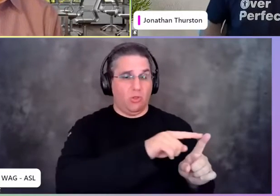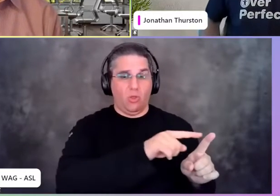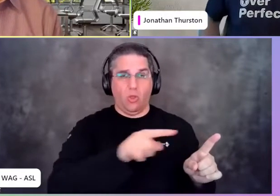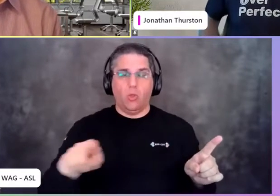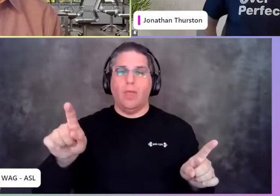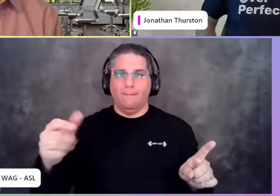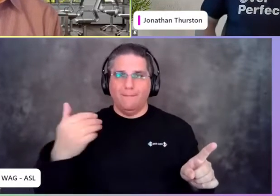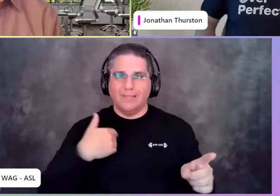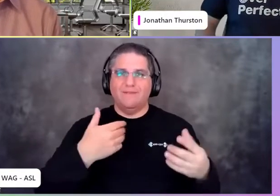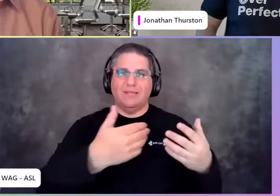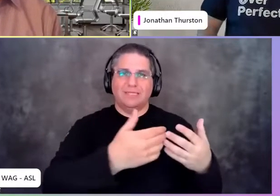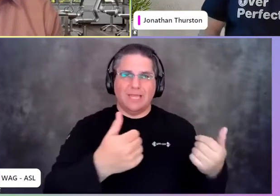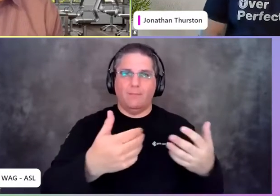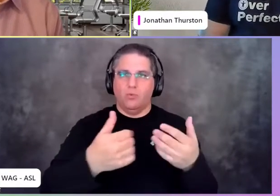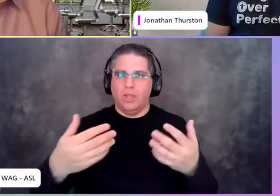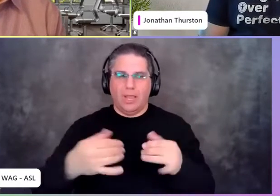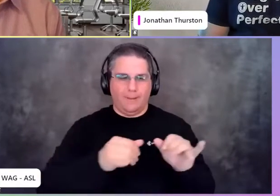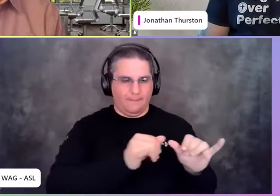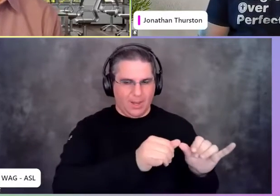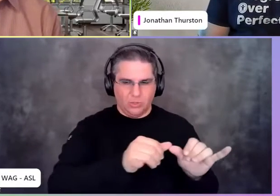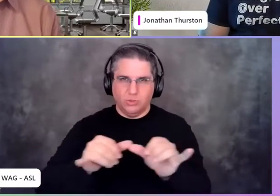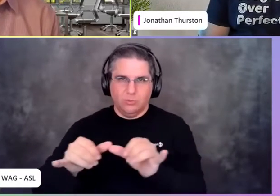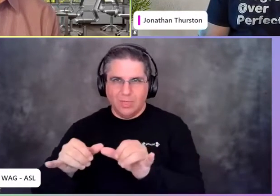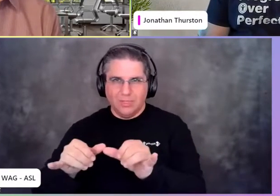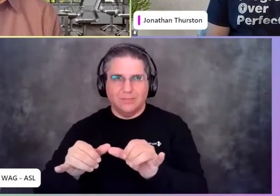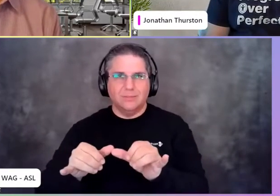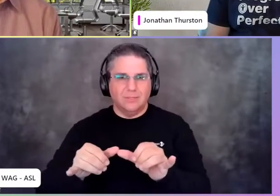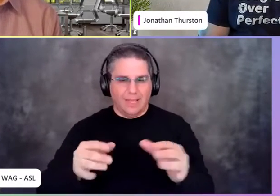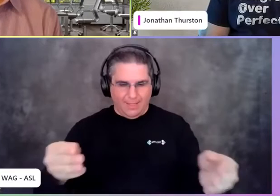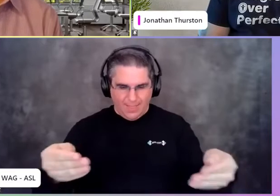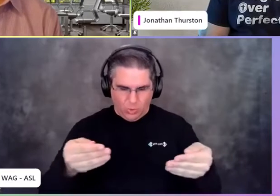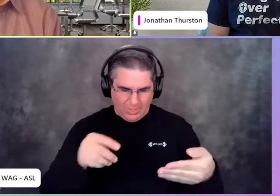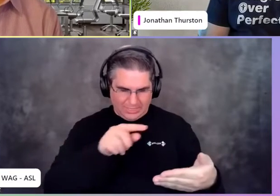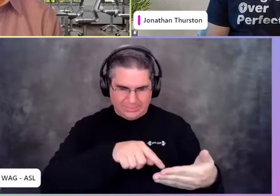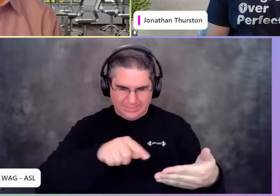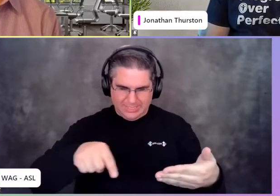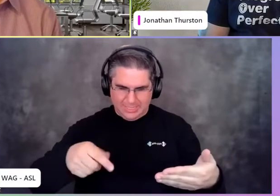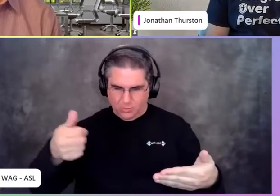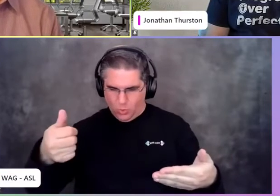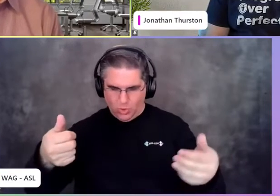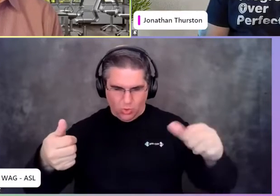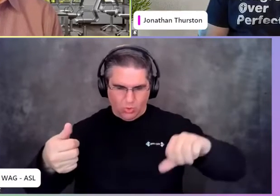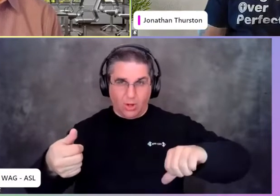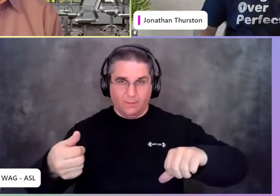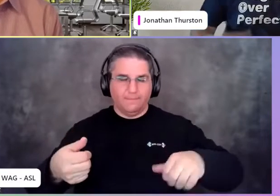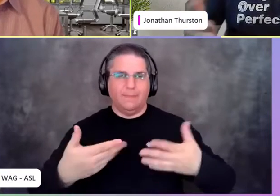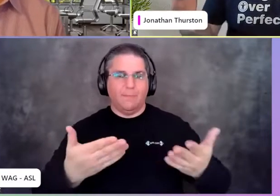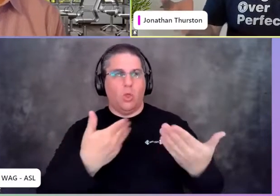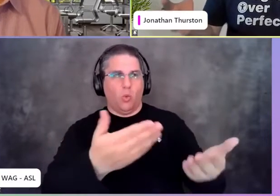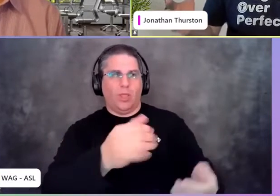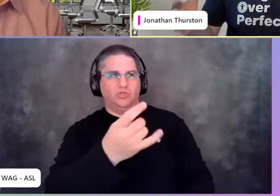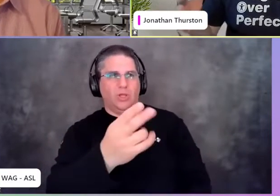strategic investments, standards, it's not just possible, it's critical really to have discrete